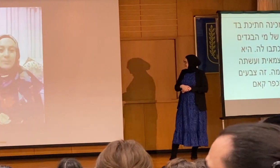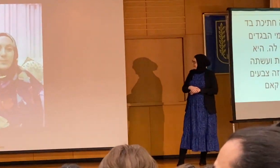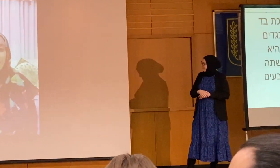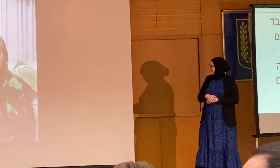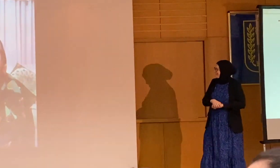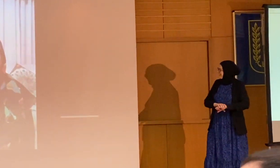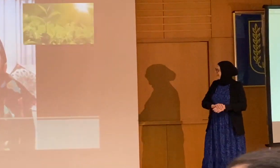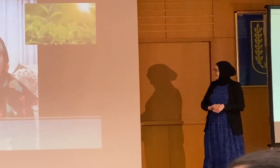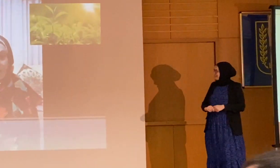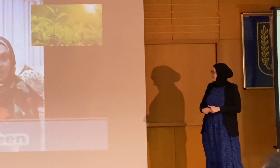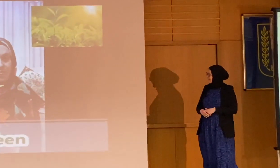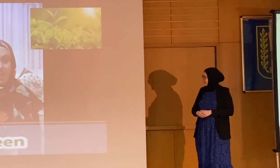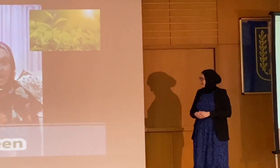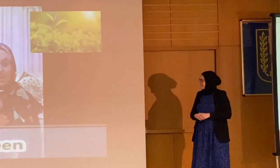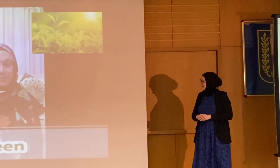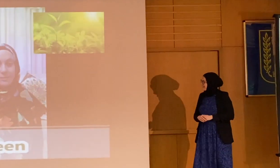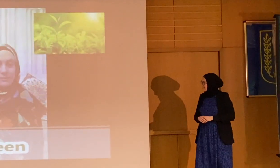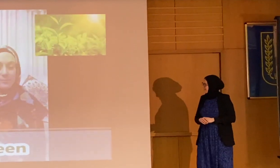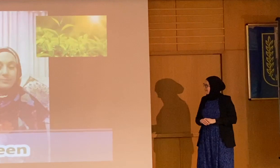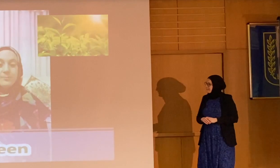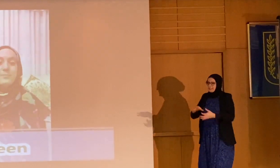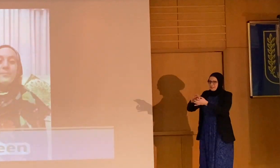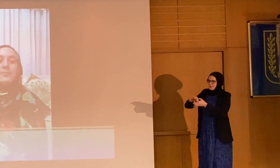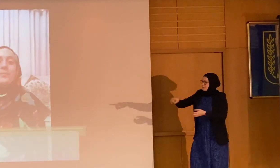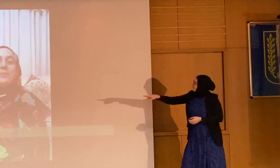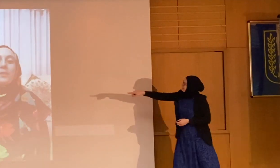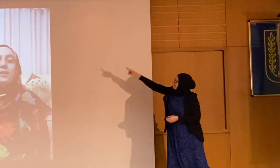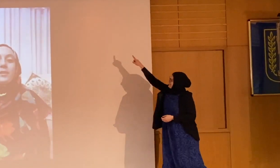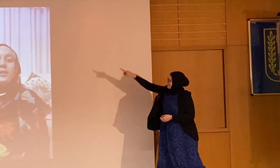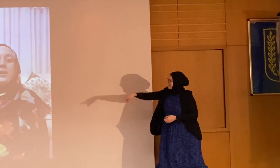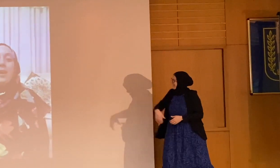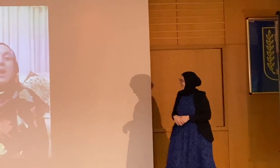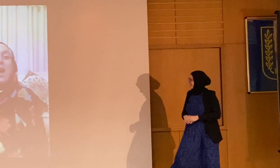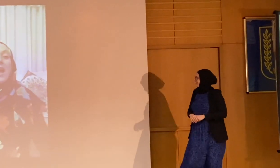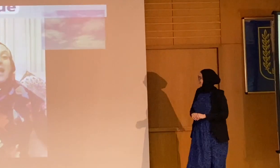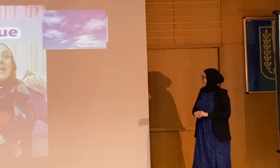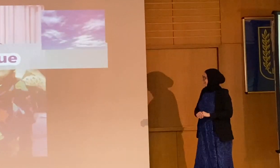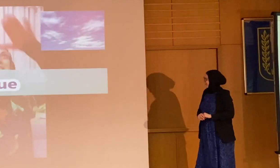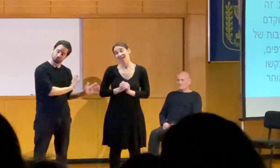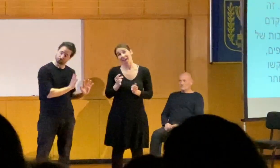will never get the full accessibility that more wide-spread languages do, and might get in the future.